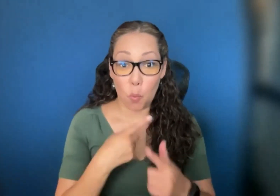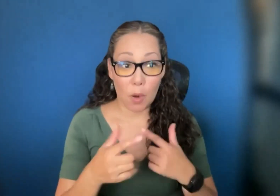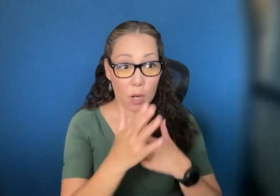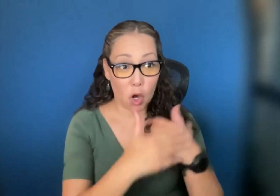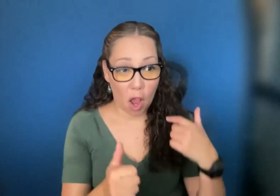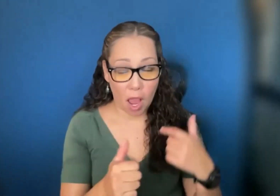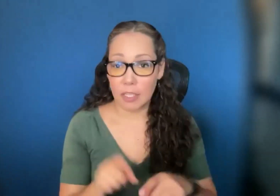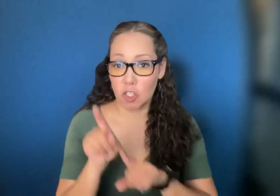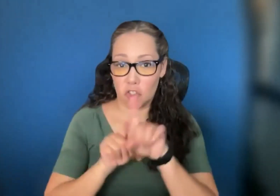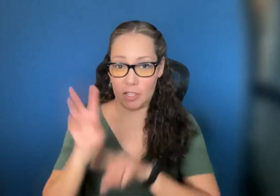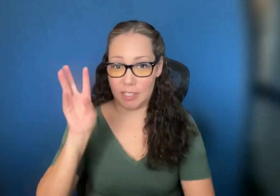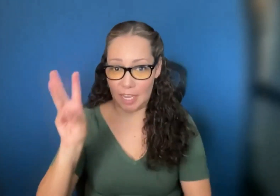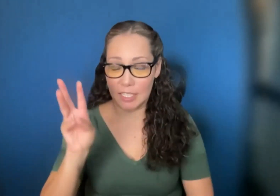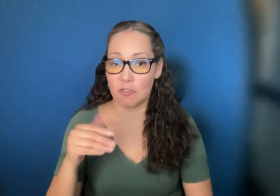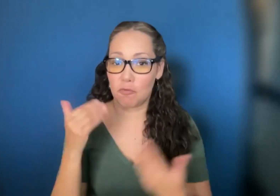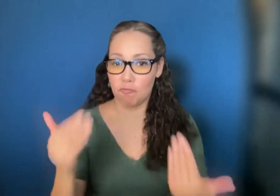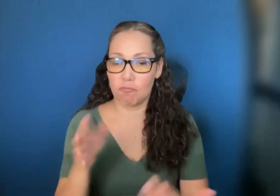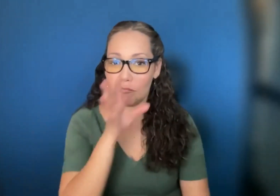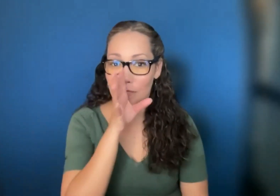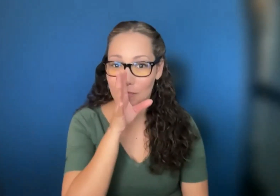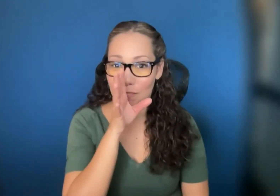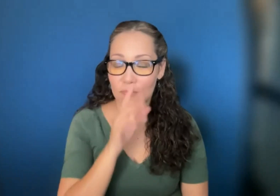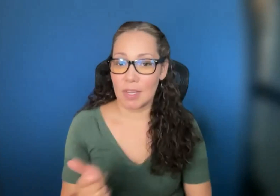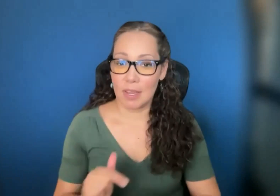think those are all the housekeeping rules I'll turn it back to our chairs Cindy and